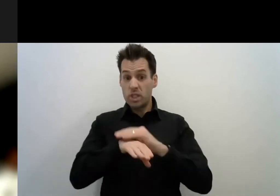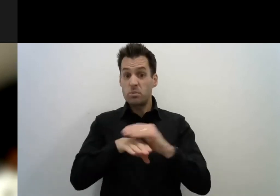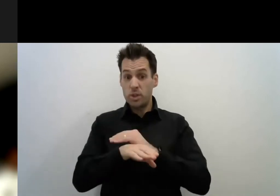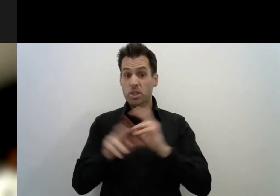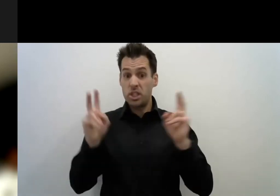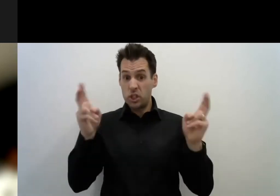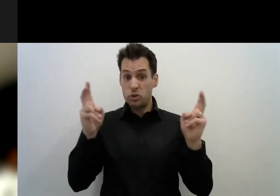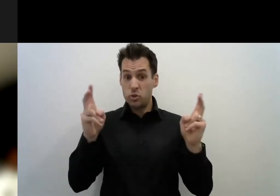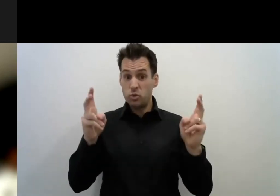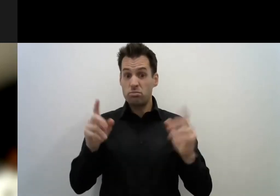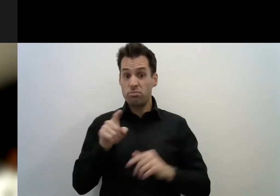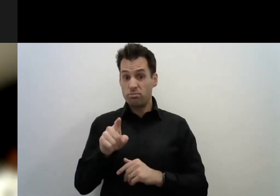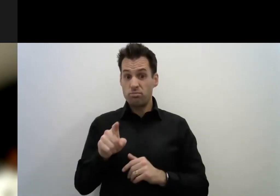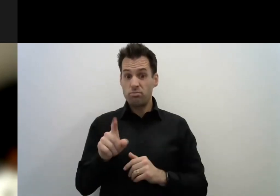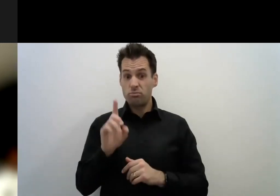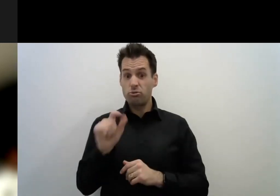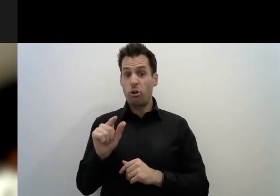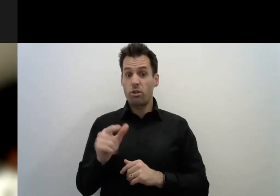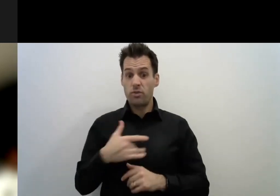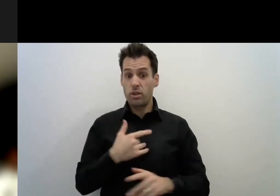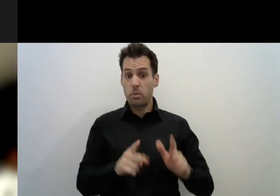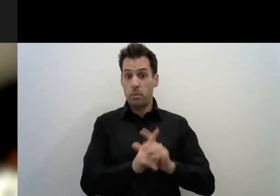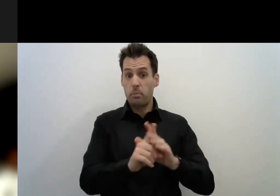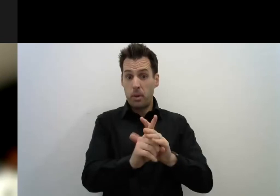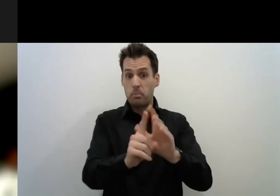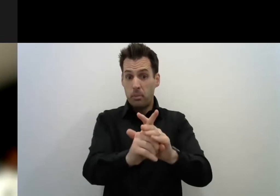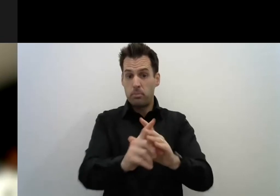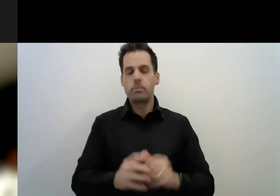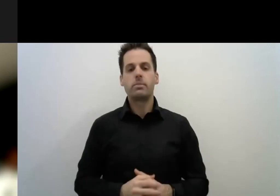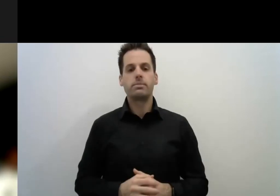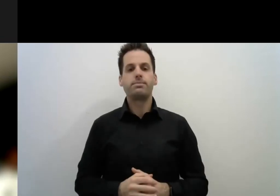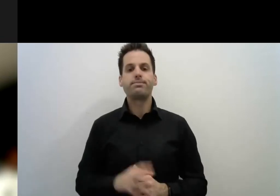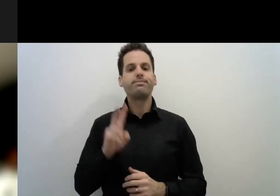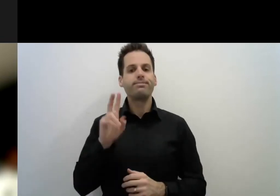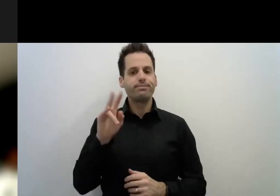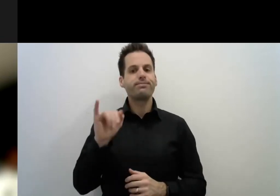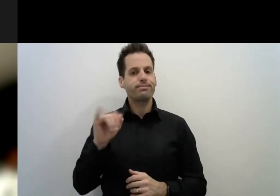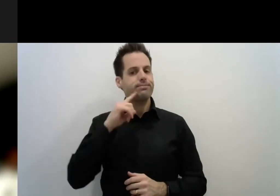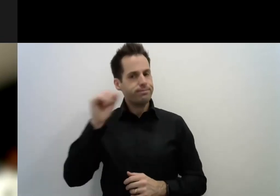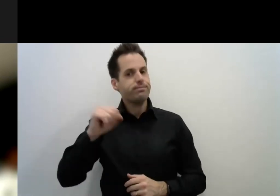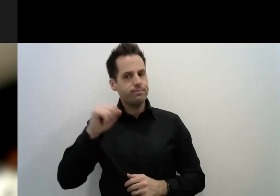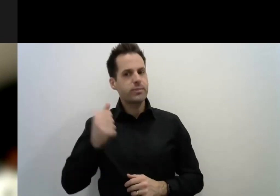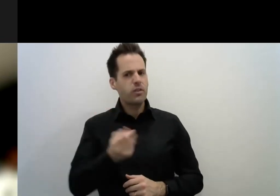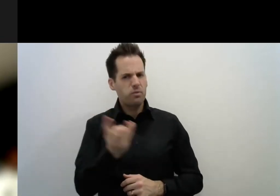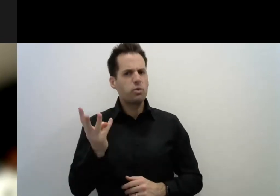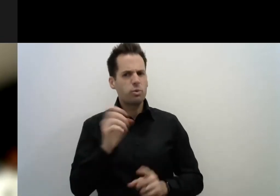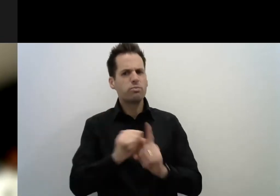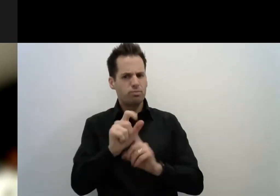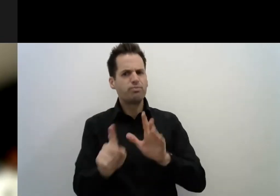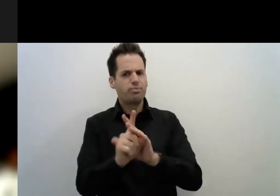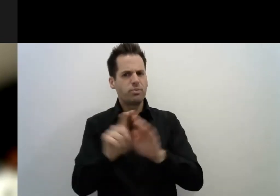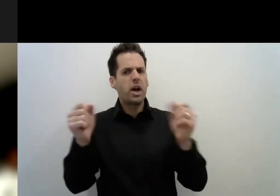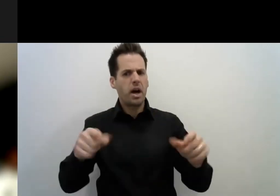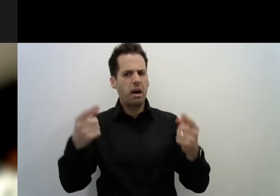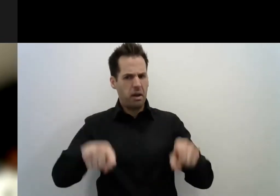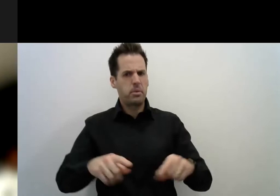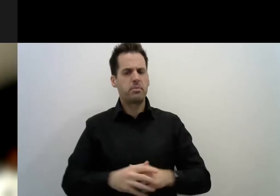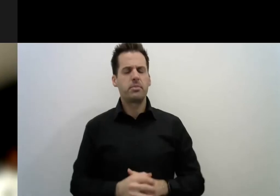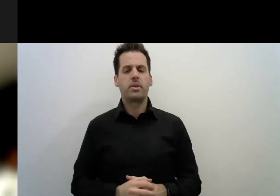ex time with your guide john yes i'll mention a few occasions um there were two instances on